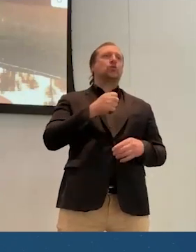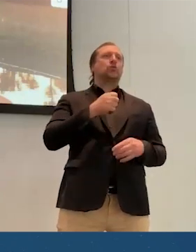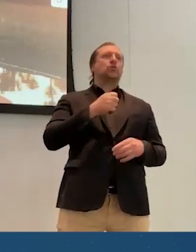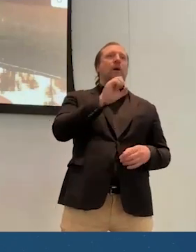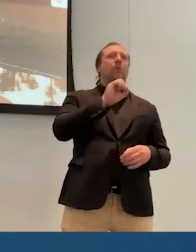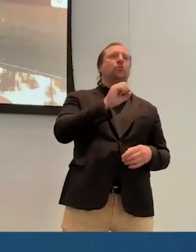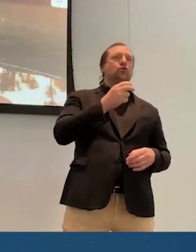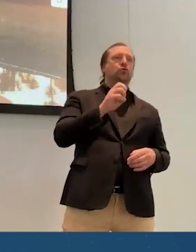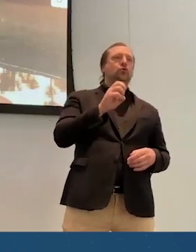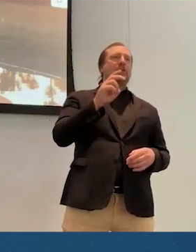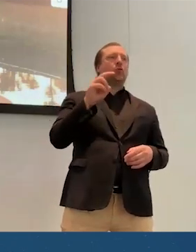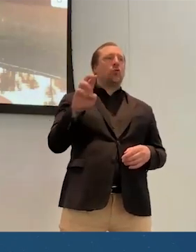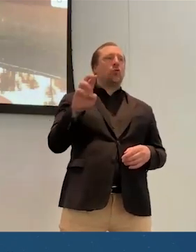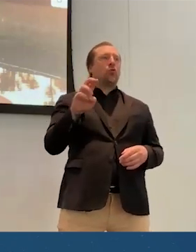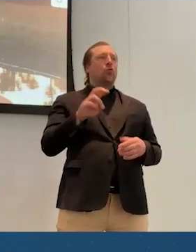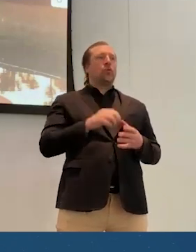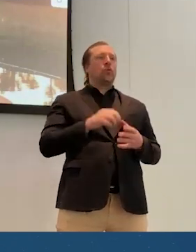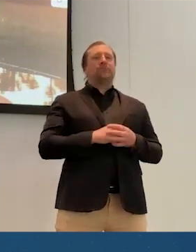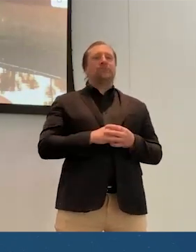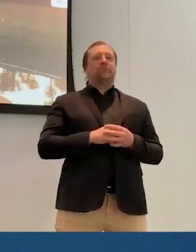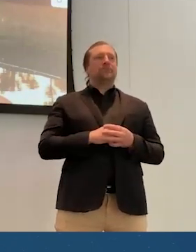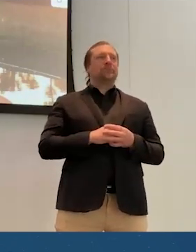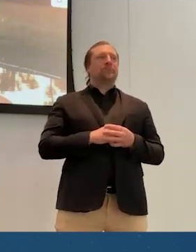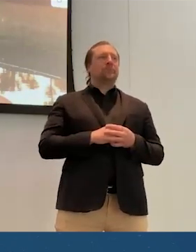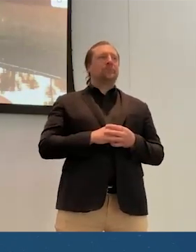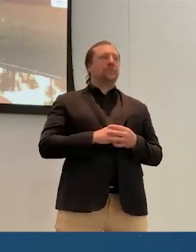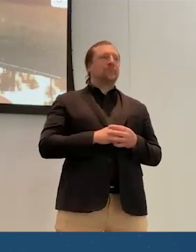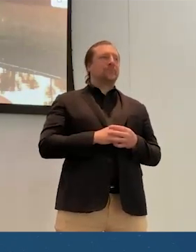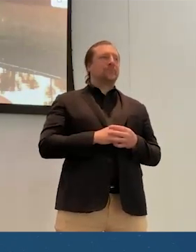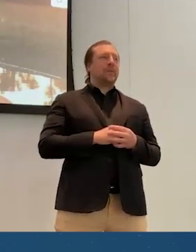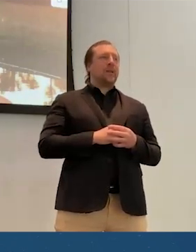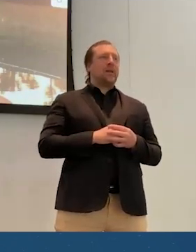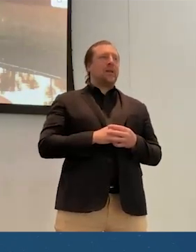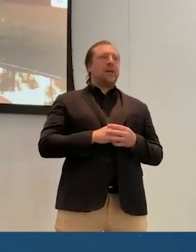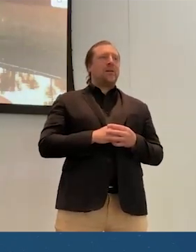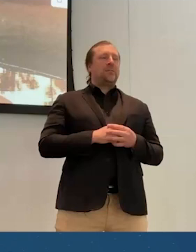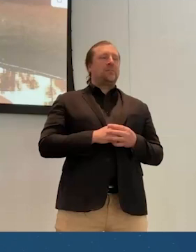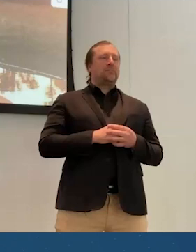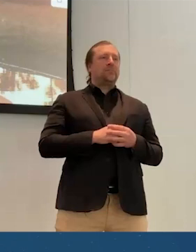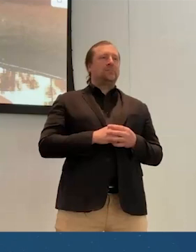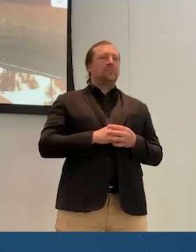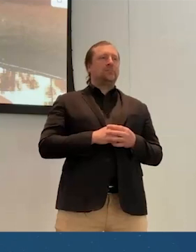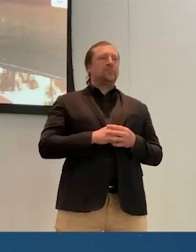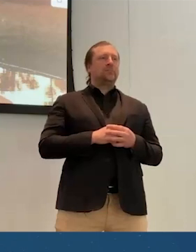I'm a PhD-- I'm currently a PhD candidate in electrical and computer engineering,